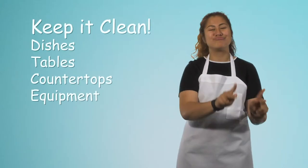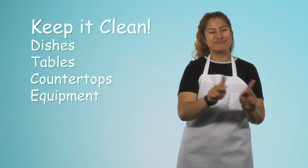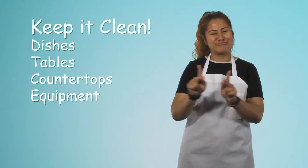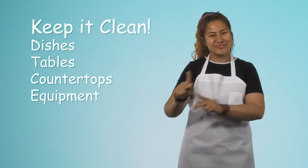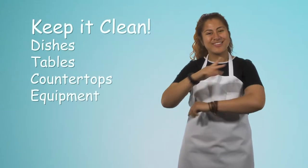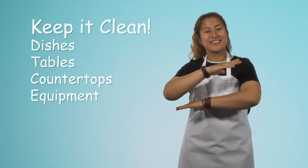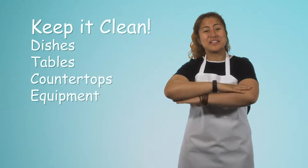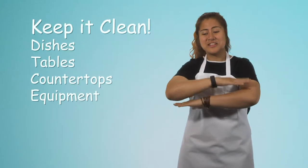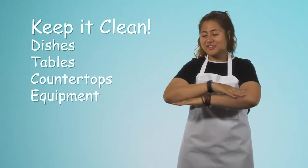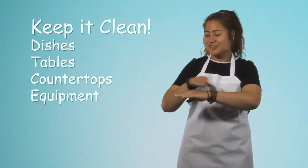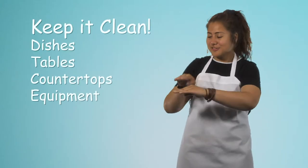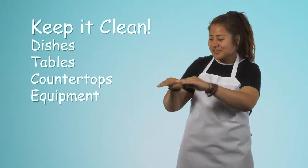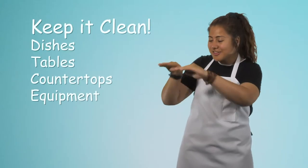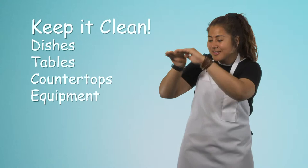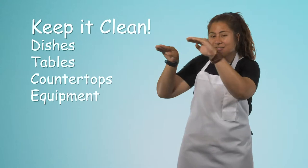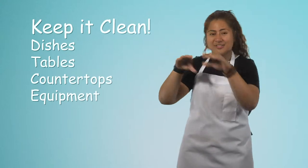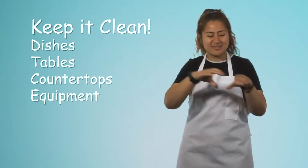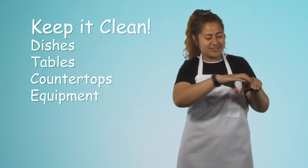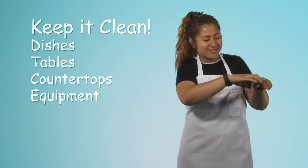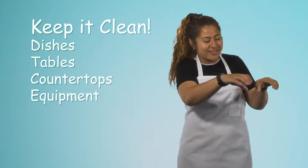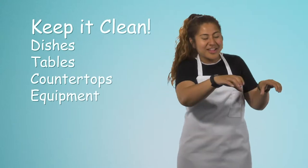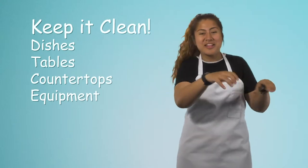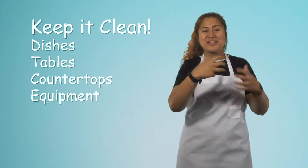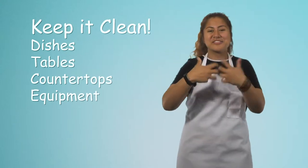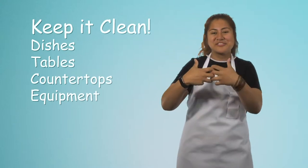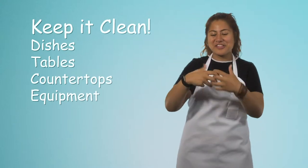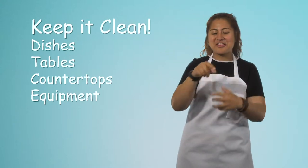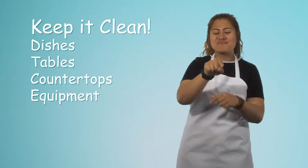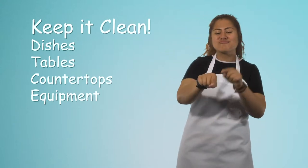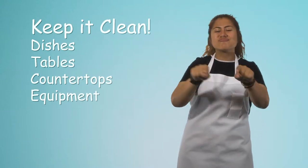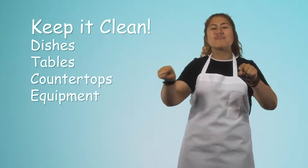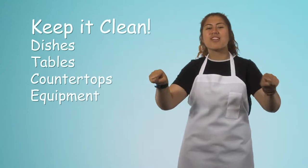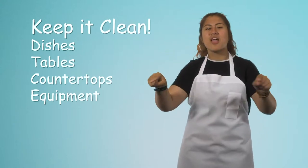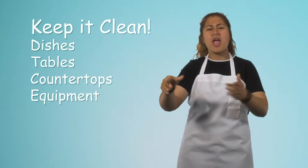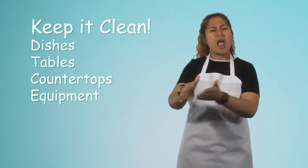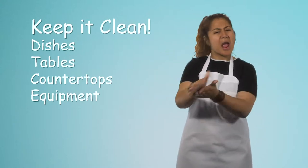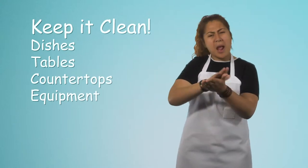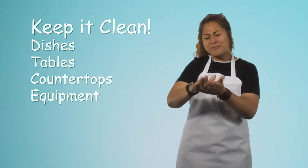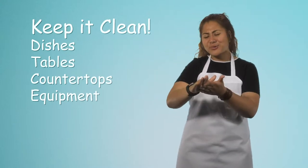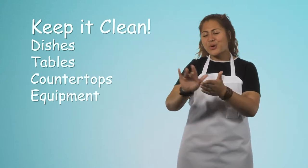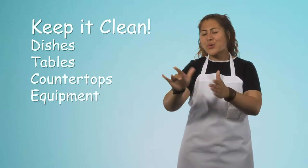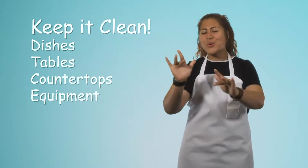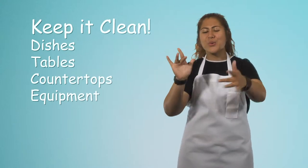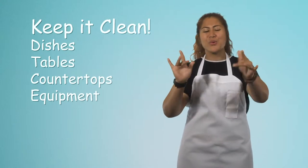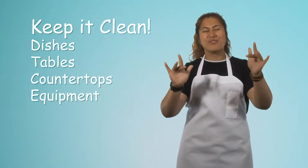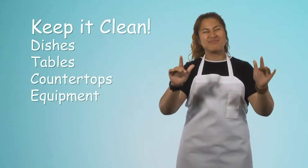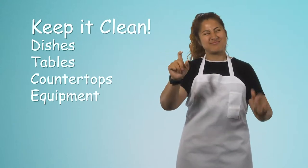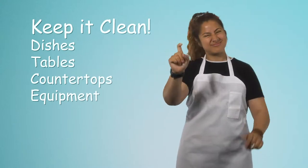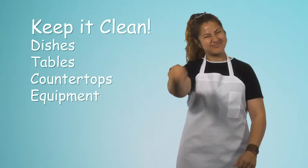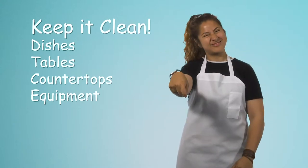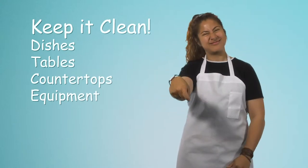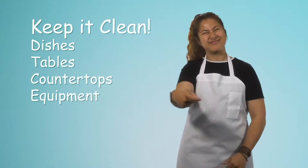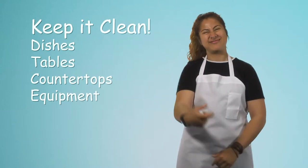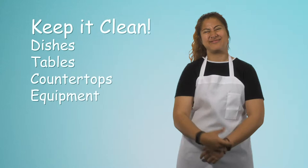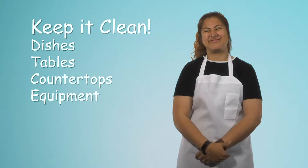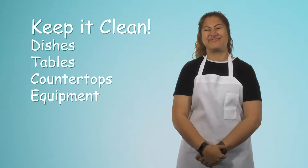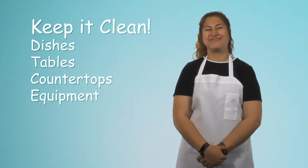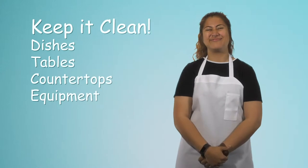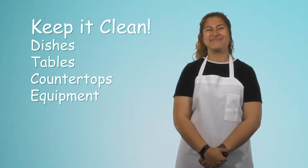It is also important to keep the tables, countertops, and equipment clean as well.